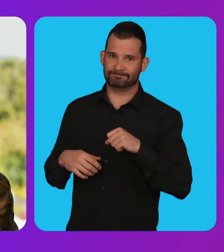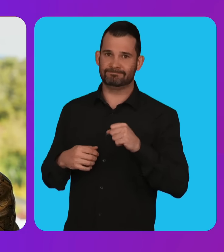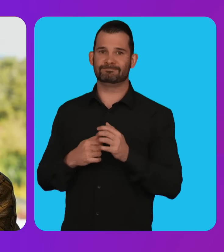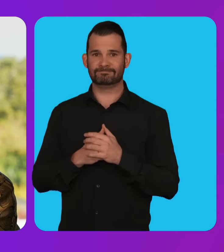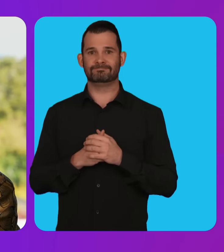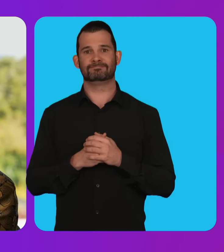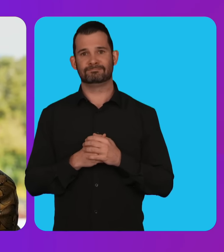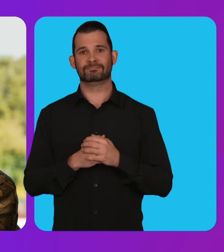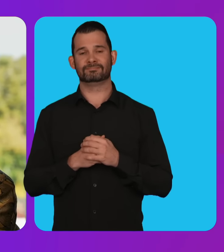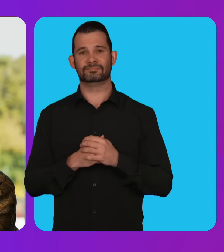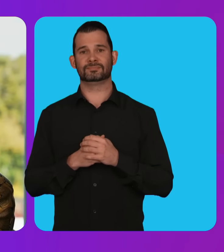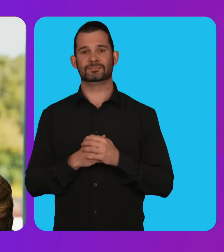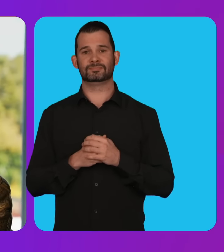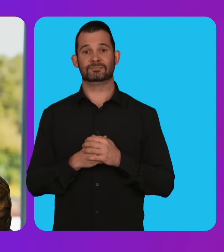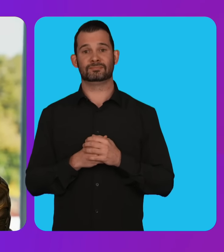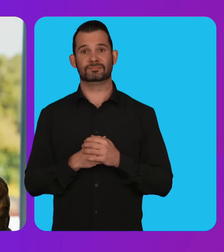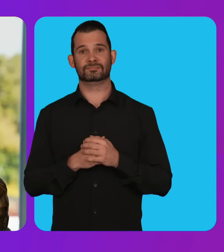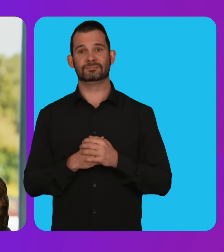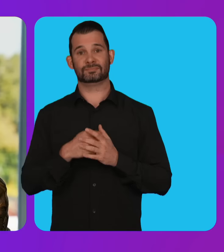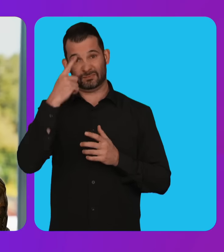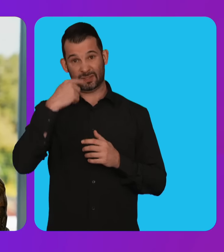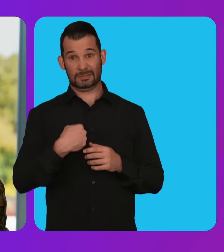Yes. [Interpreter 1] And for me personally,